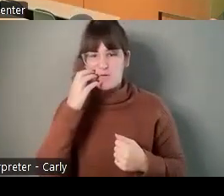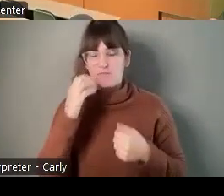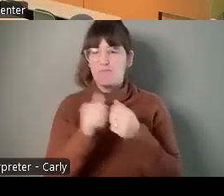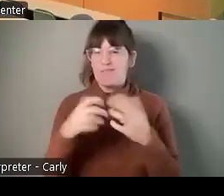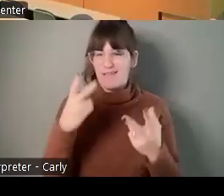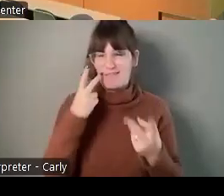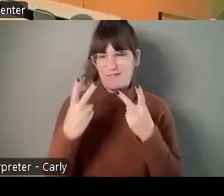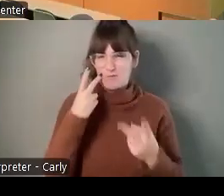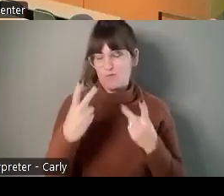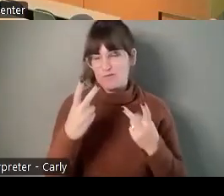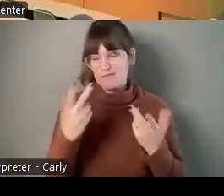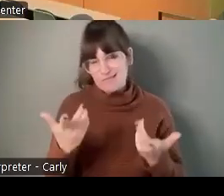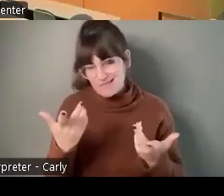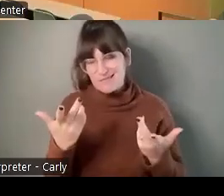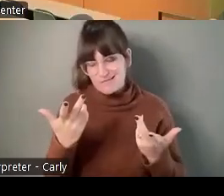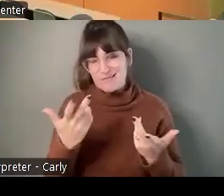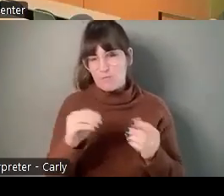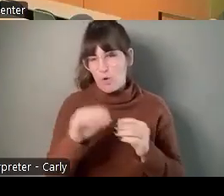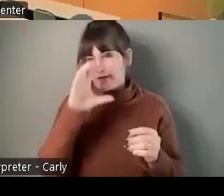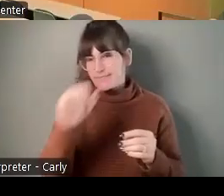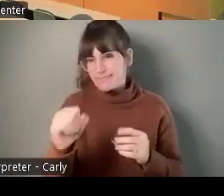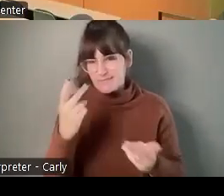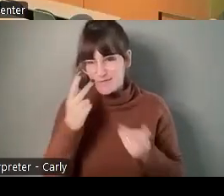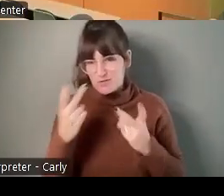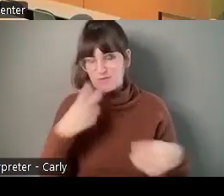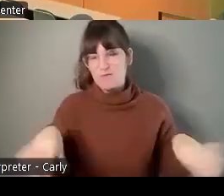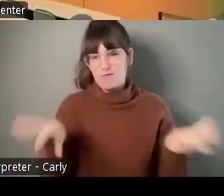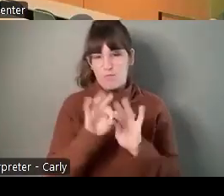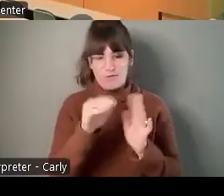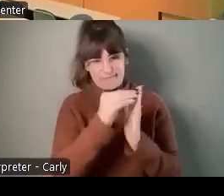saw that it's pretty engaging visually. So to just have the skills on there would lose something.